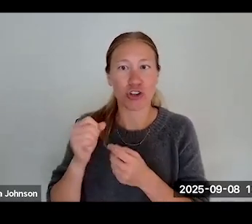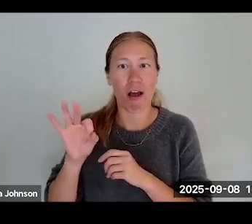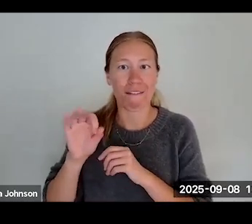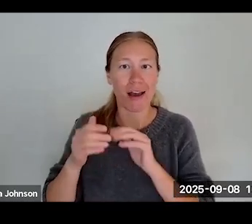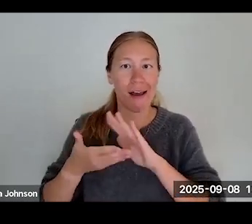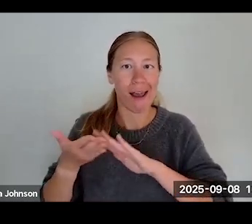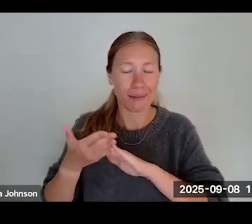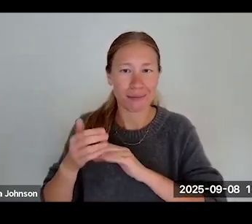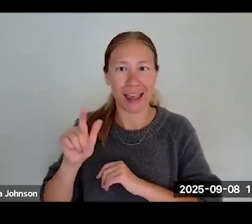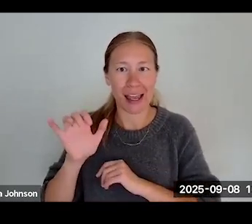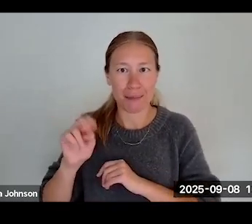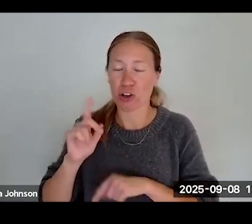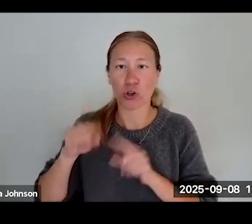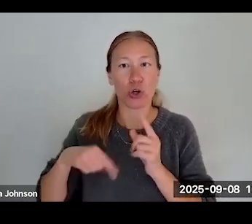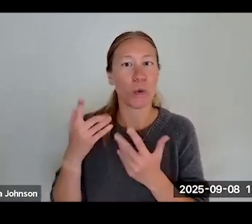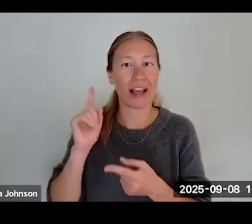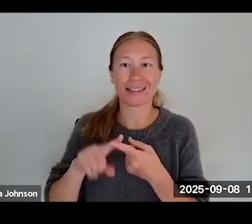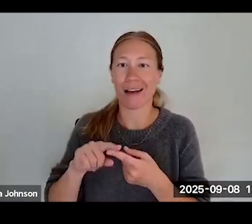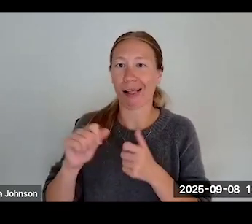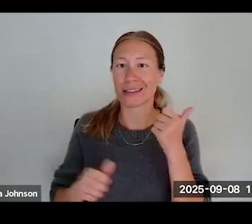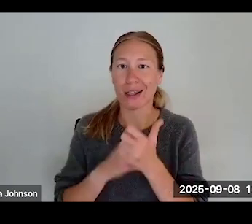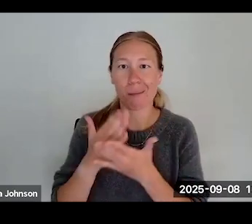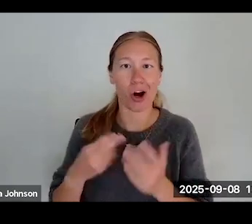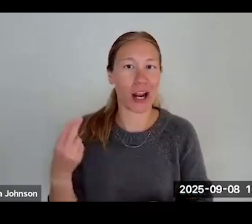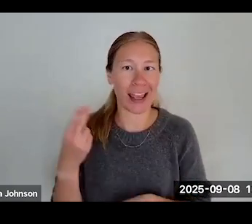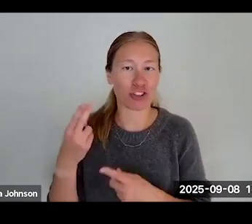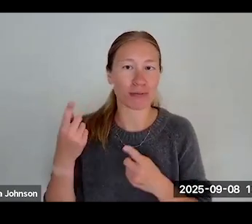until the new Subpart H obligations took effect before responding